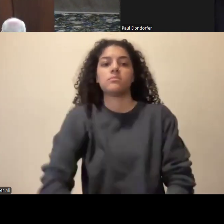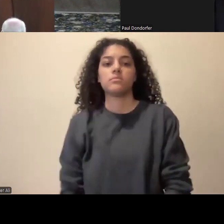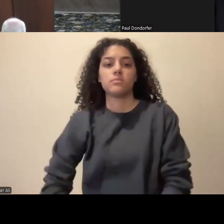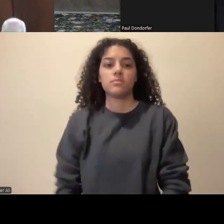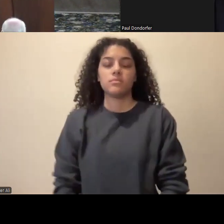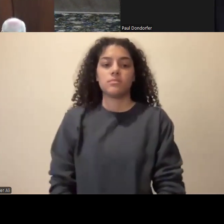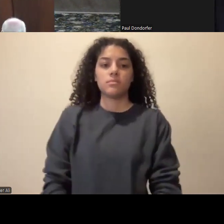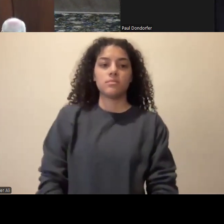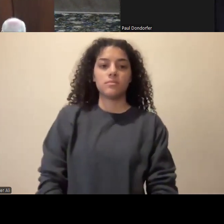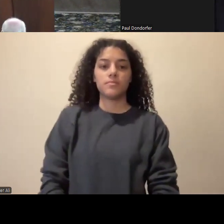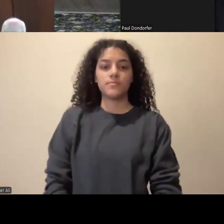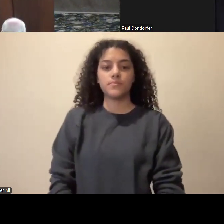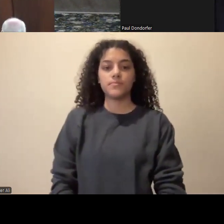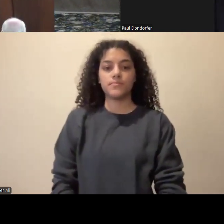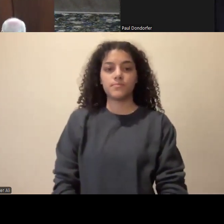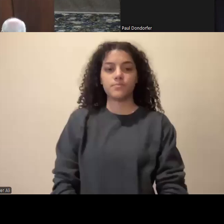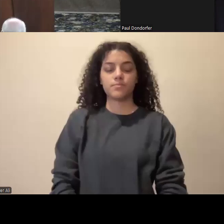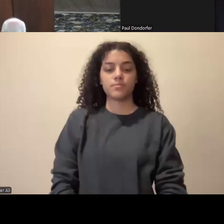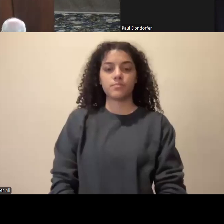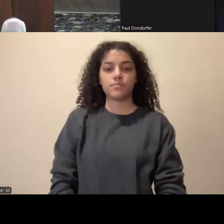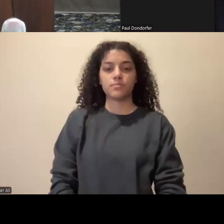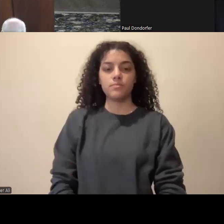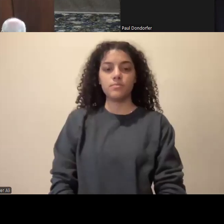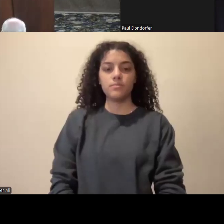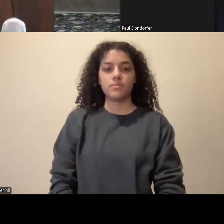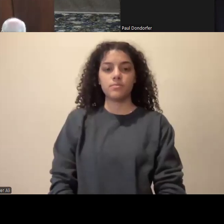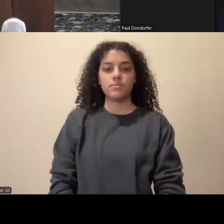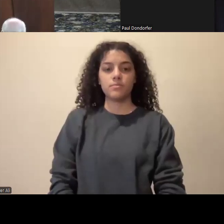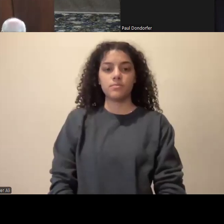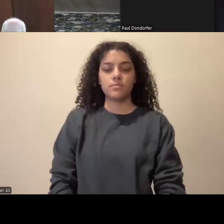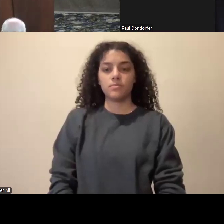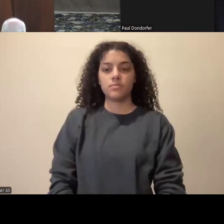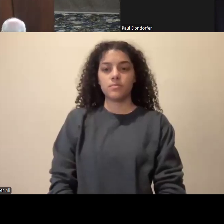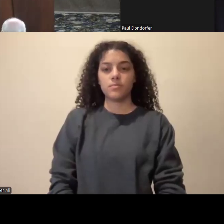Oh yeah there's